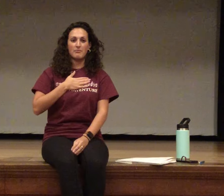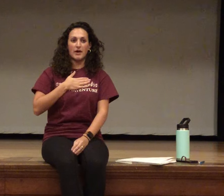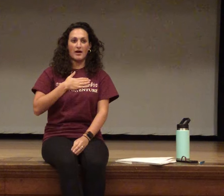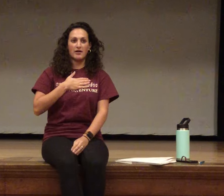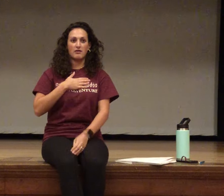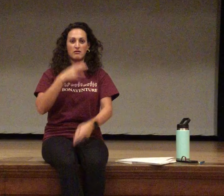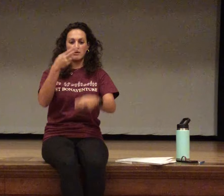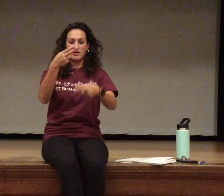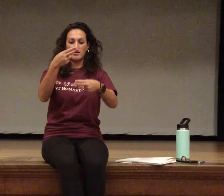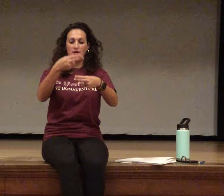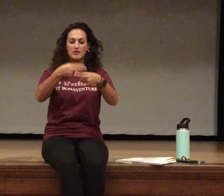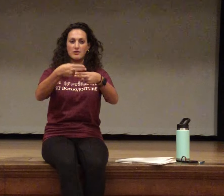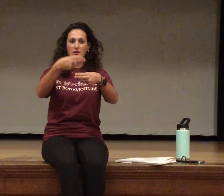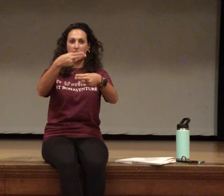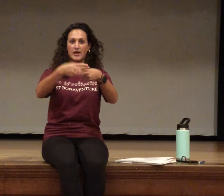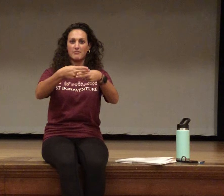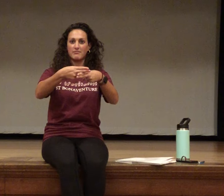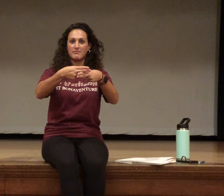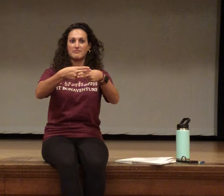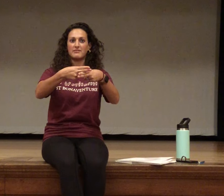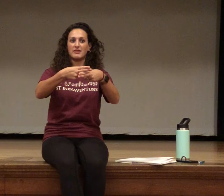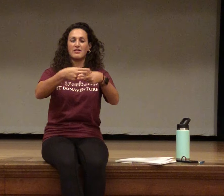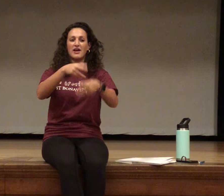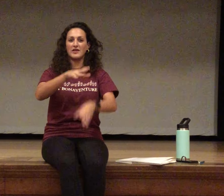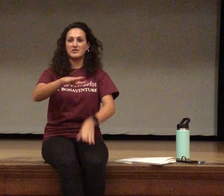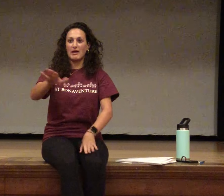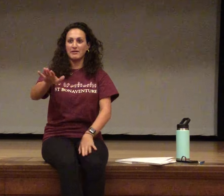my name and then you smell